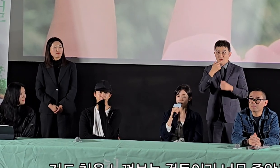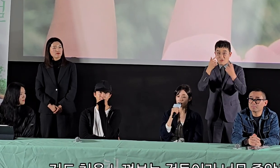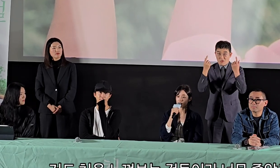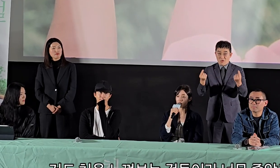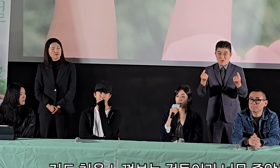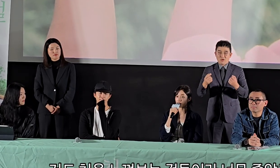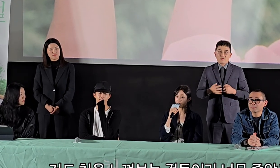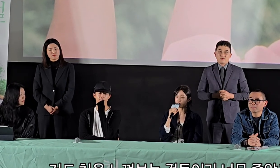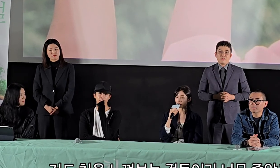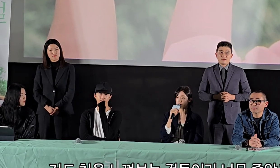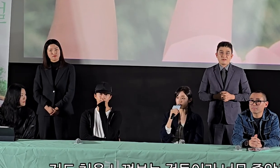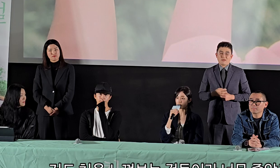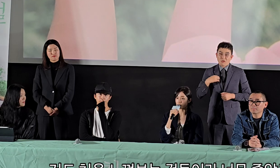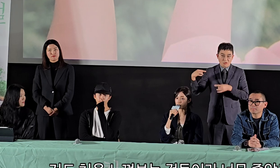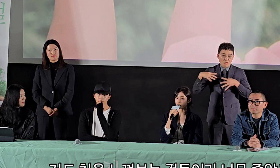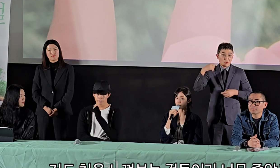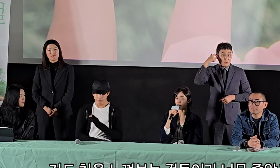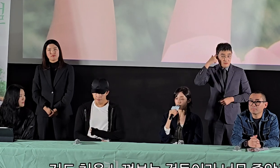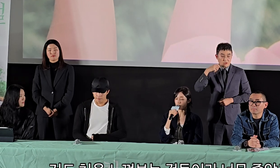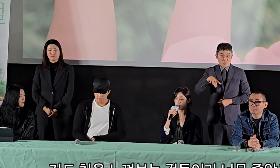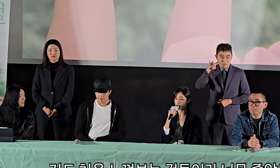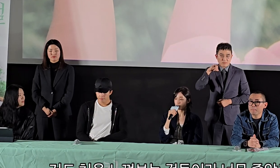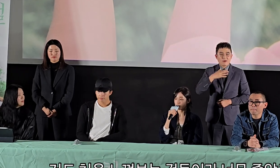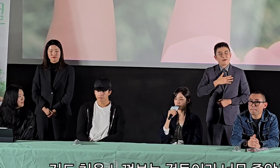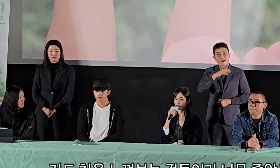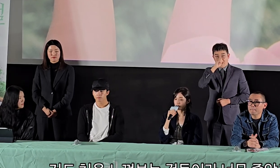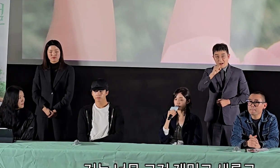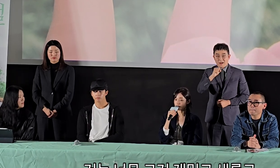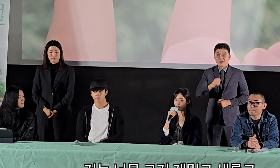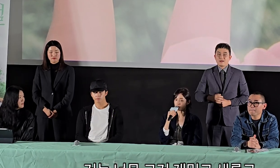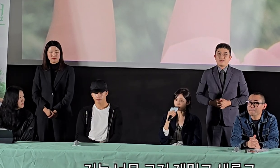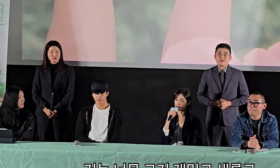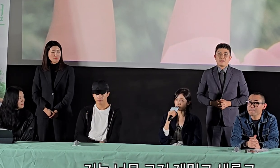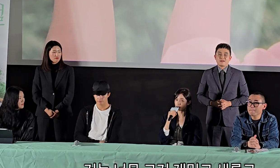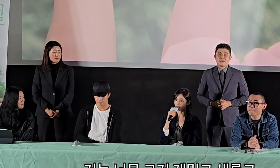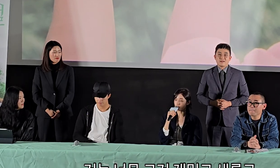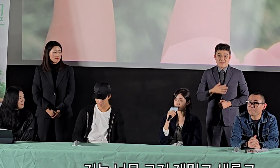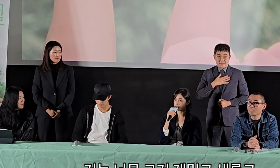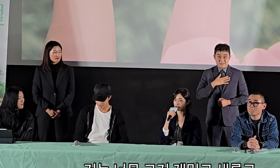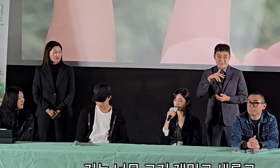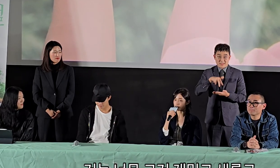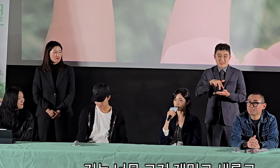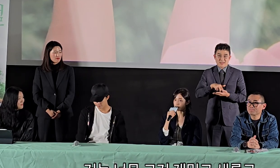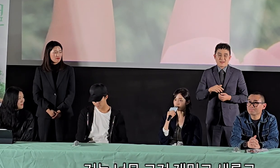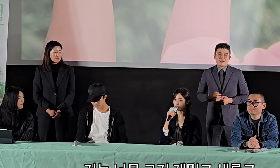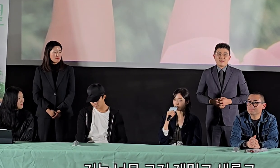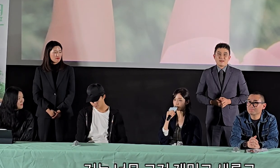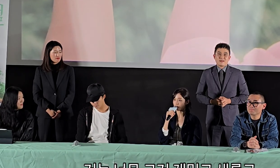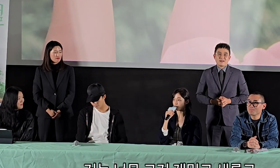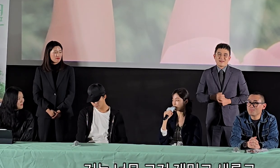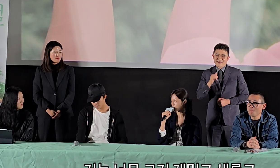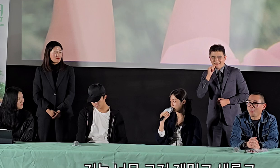because it was something I had never experienced before, and I just thought it was a fun, new,